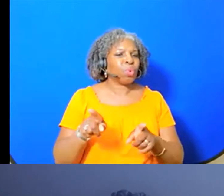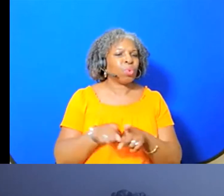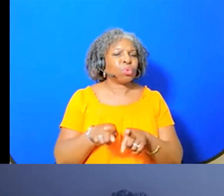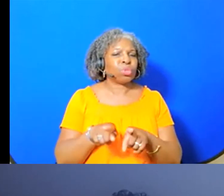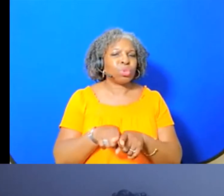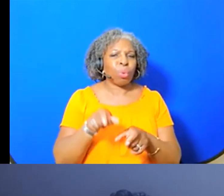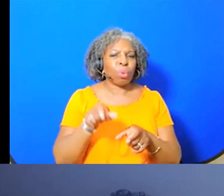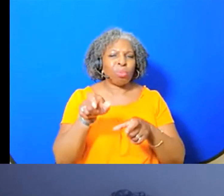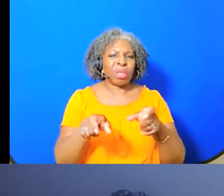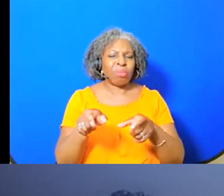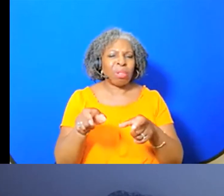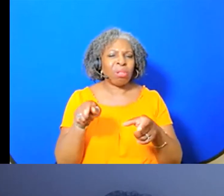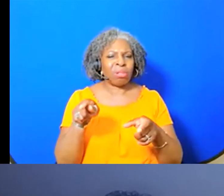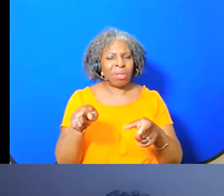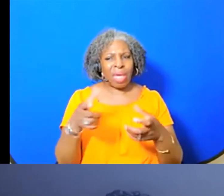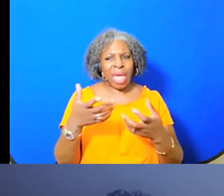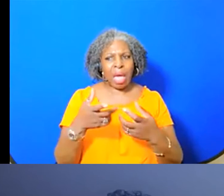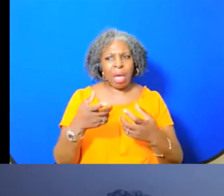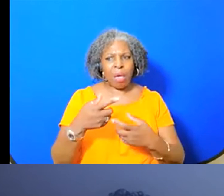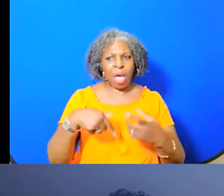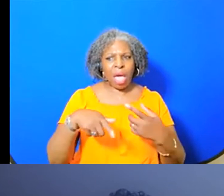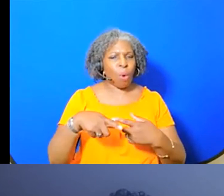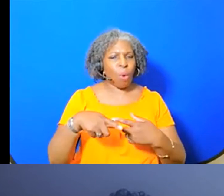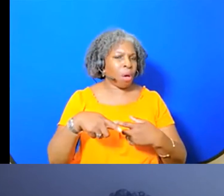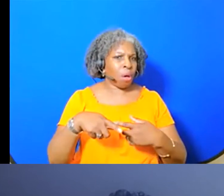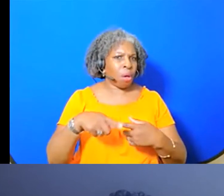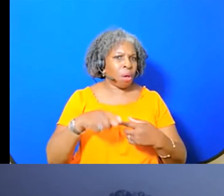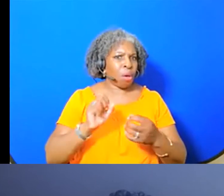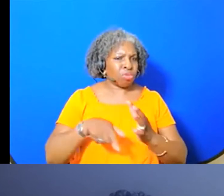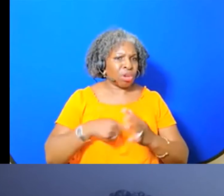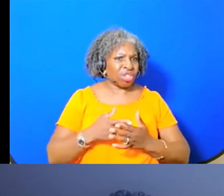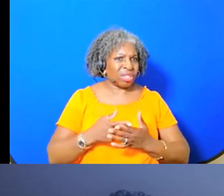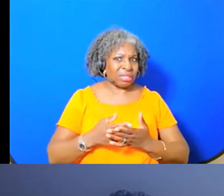how our projects is being present. So, we this temporary bakehouse was